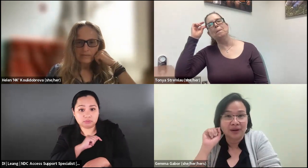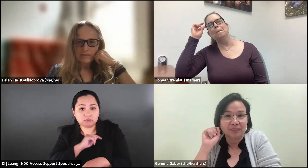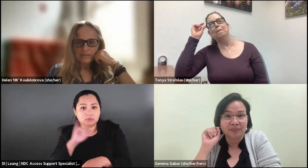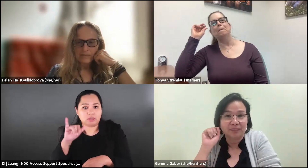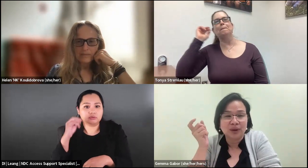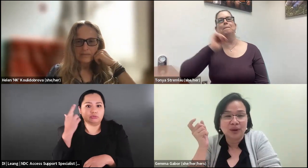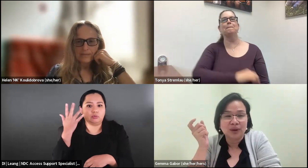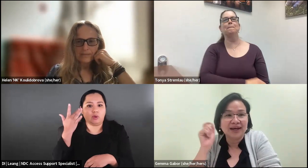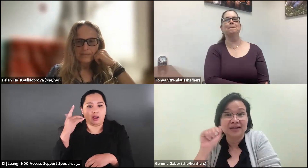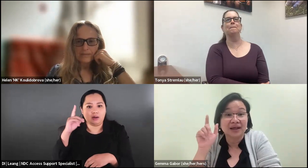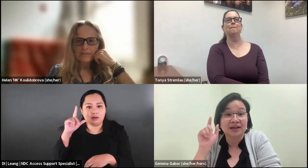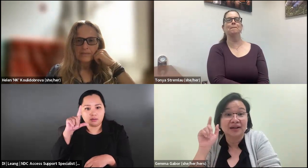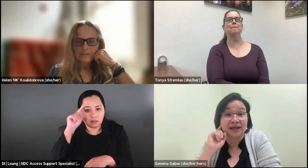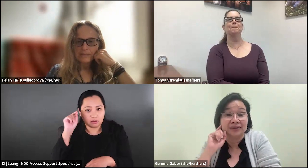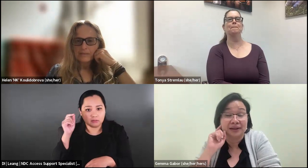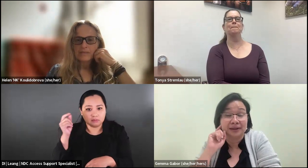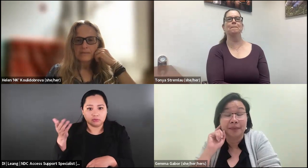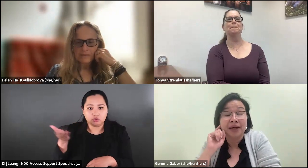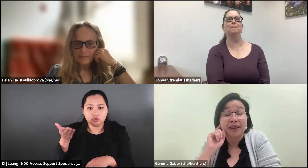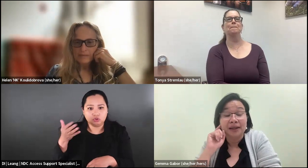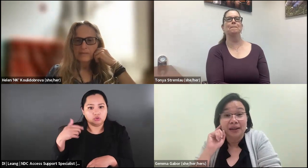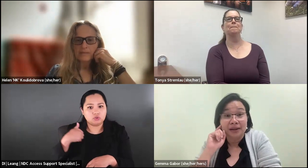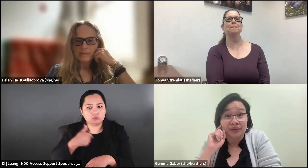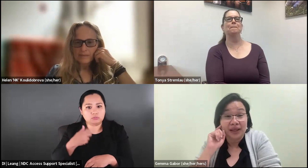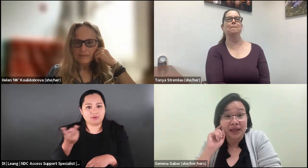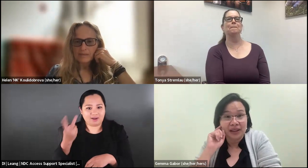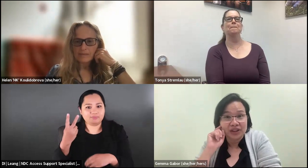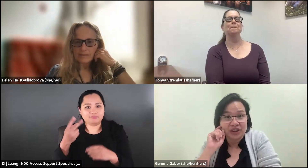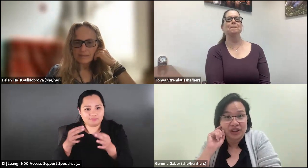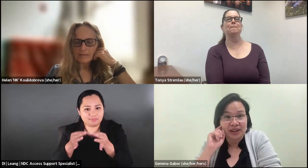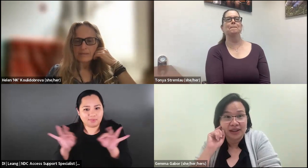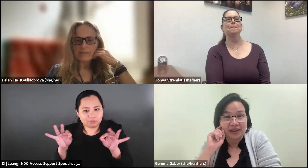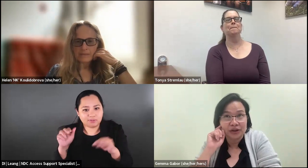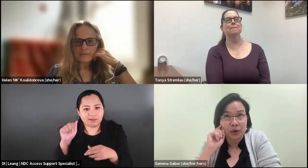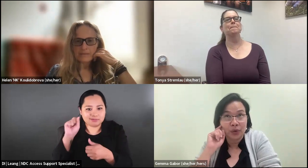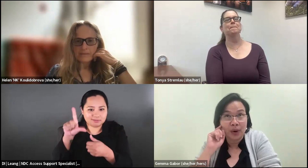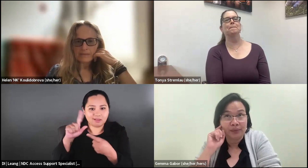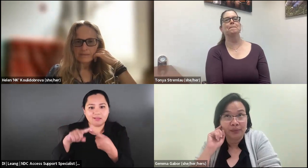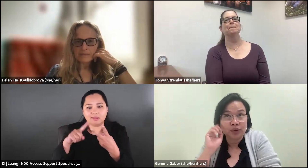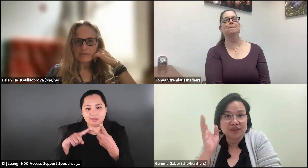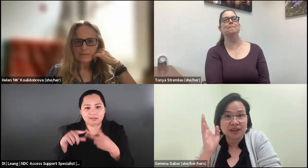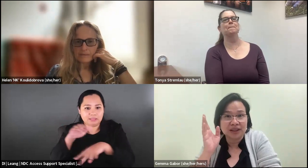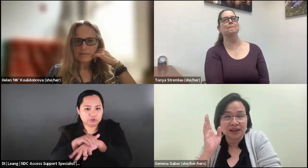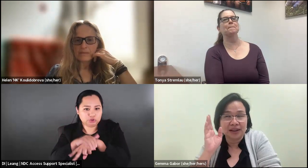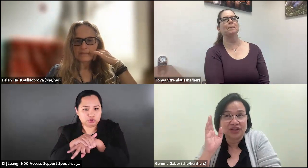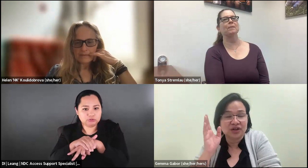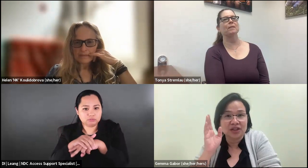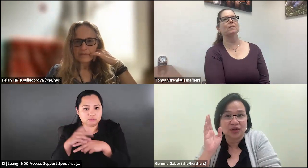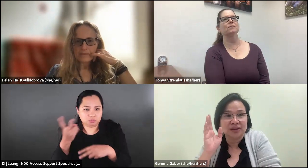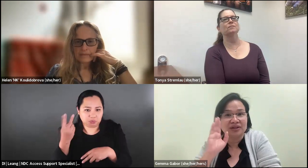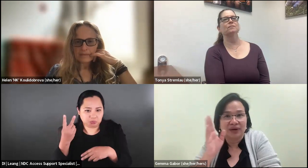are bilingual ESL and English, so our mode of instruction